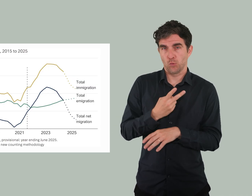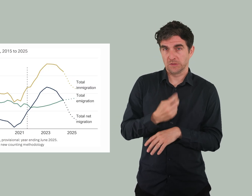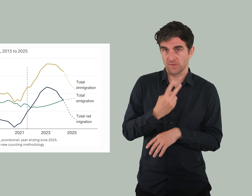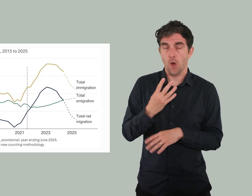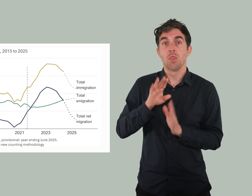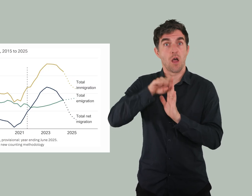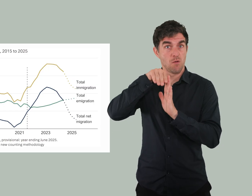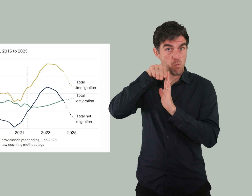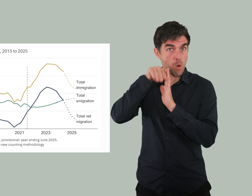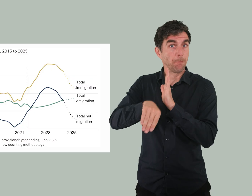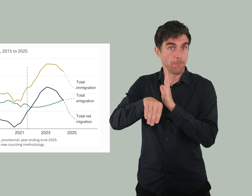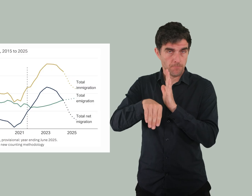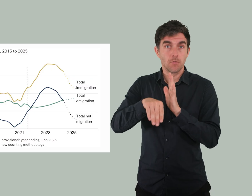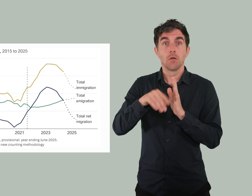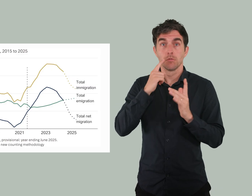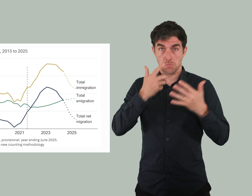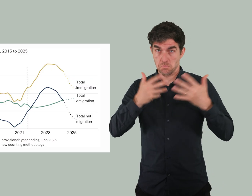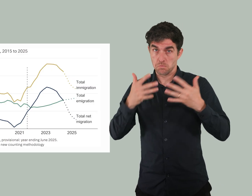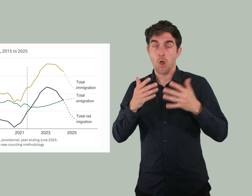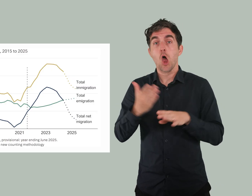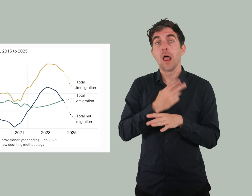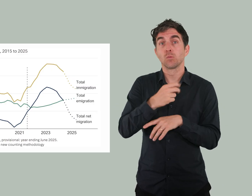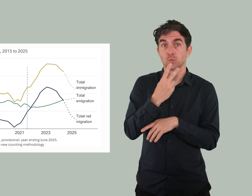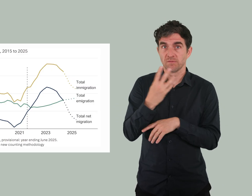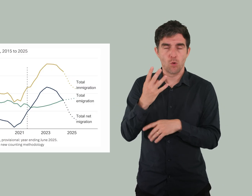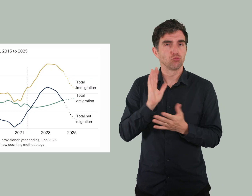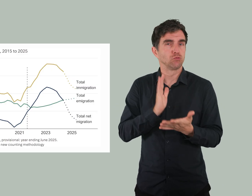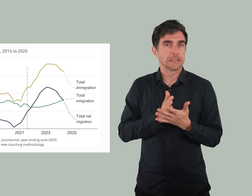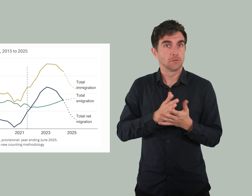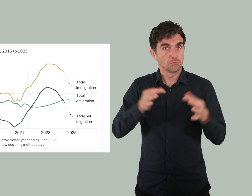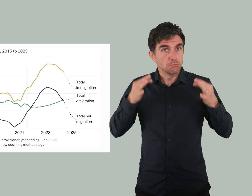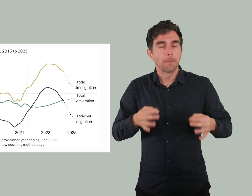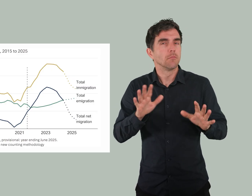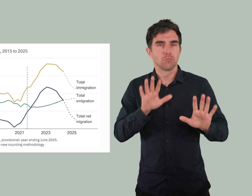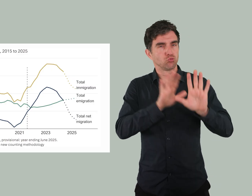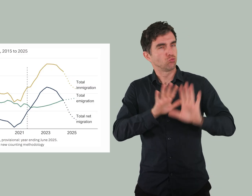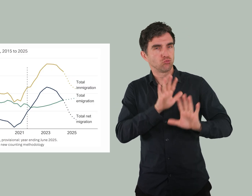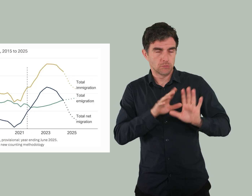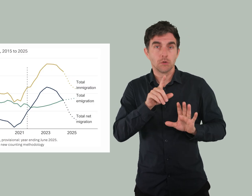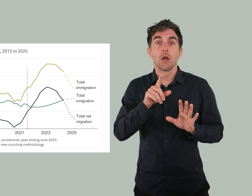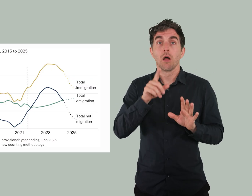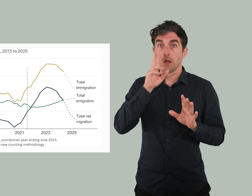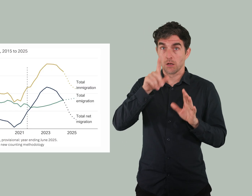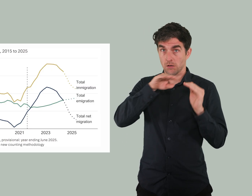in early 2024 before falling. Date from early 2024 is provisional data.